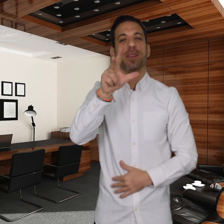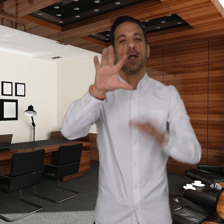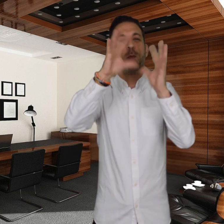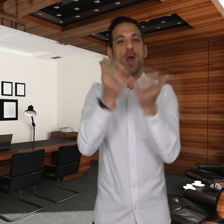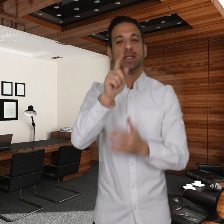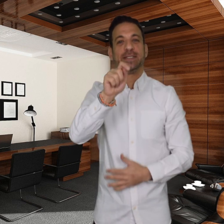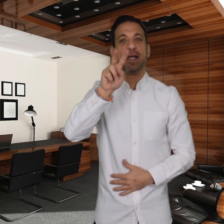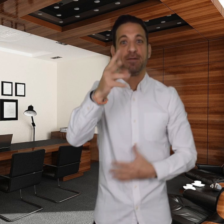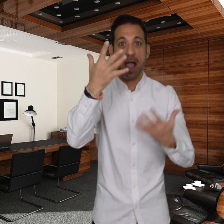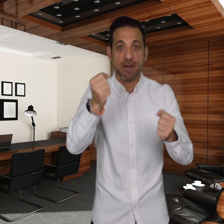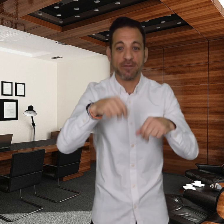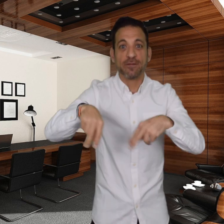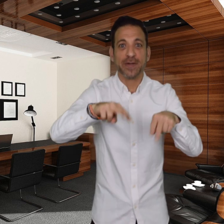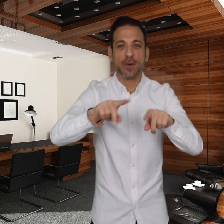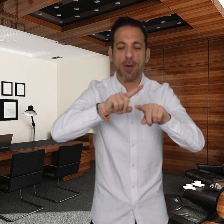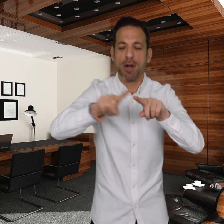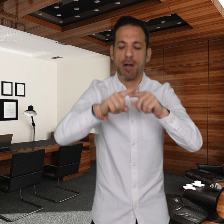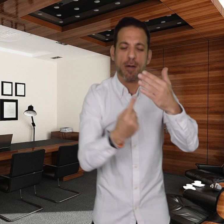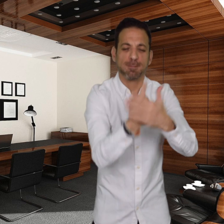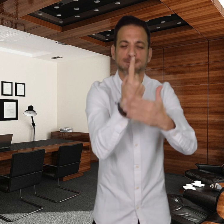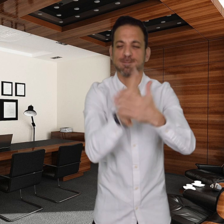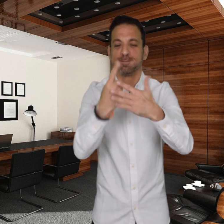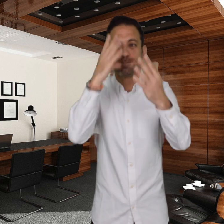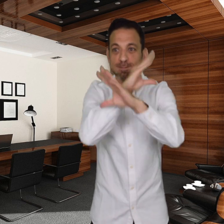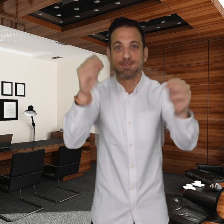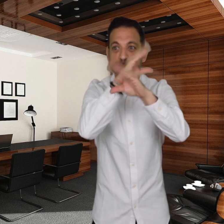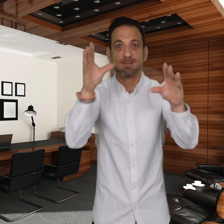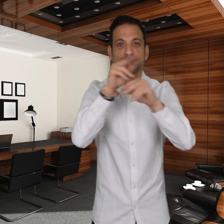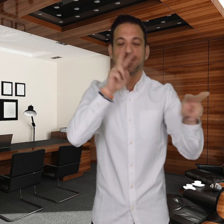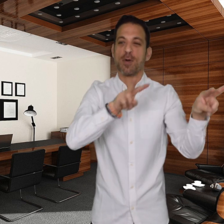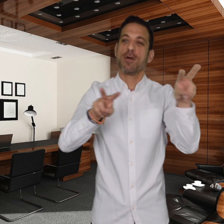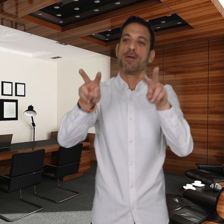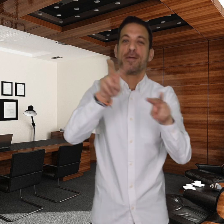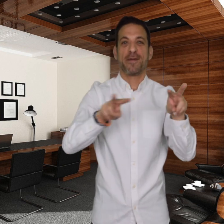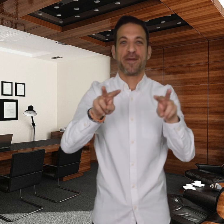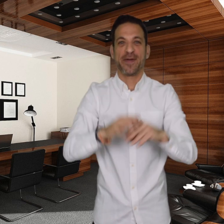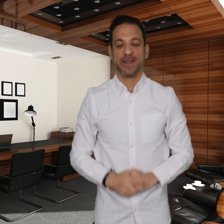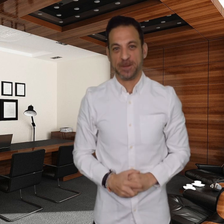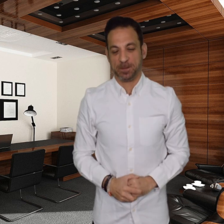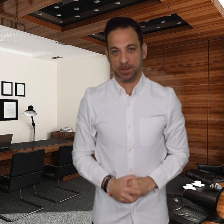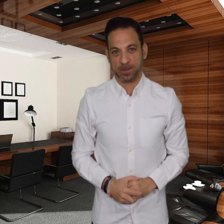H3 World TV to get new video updates!